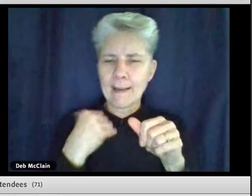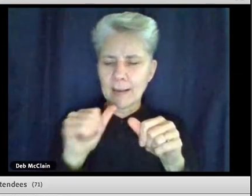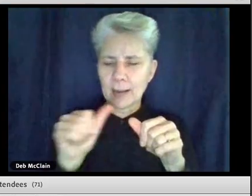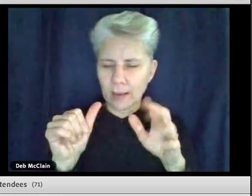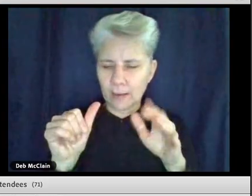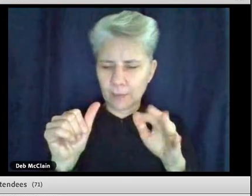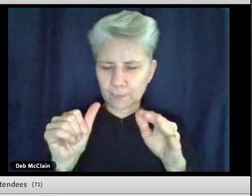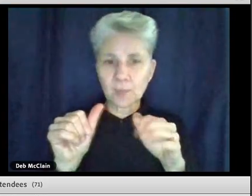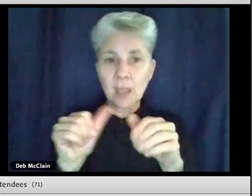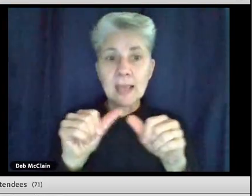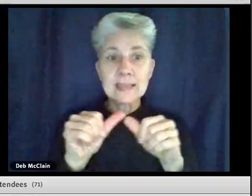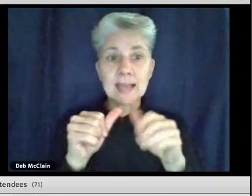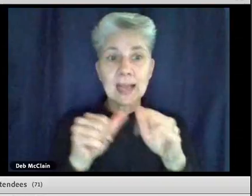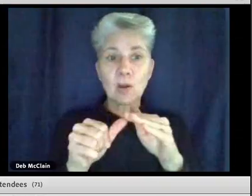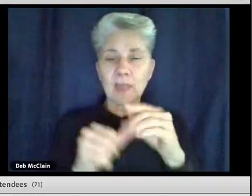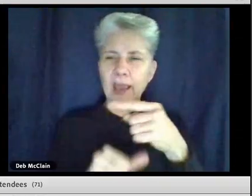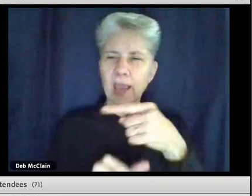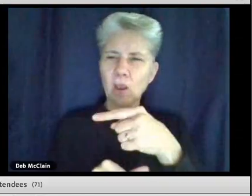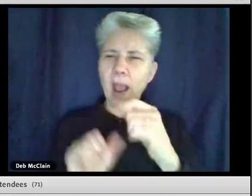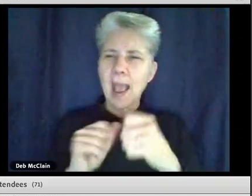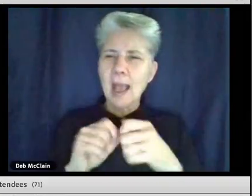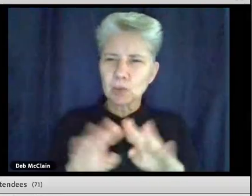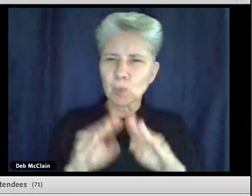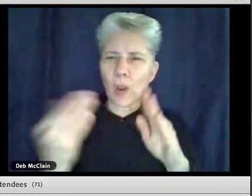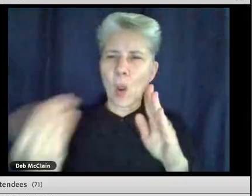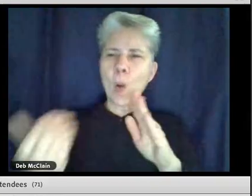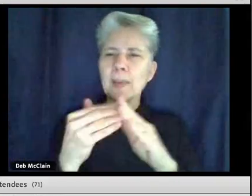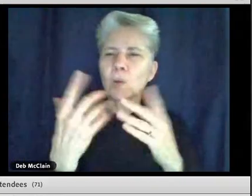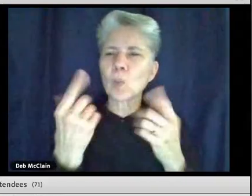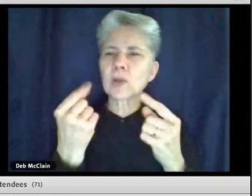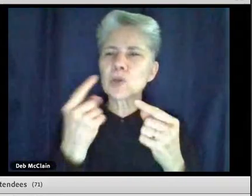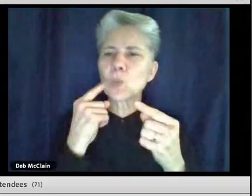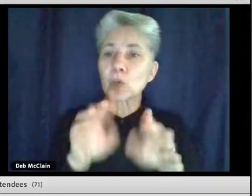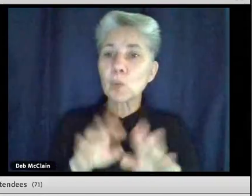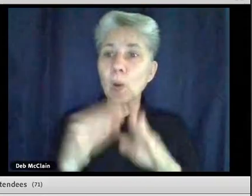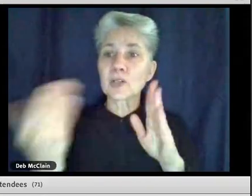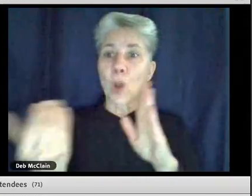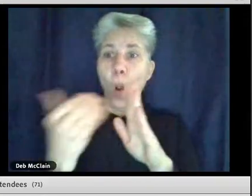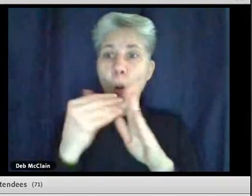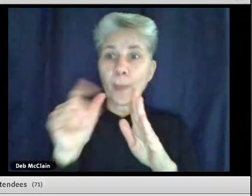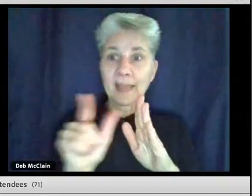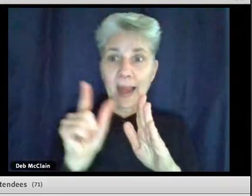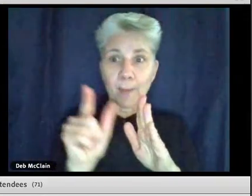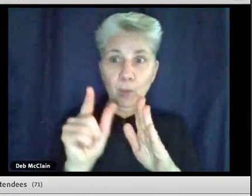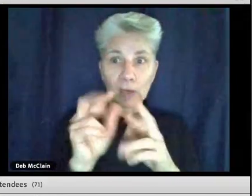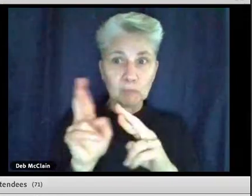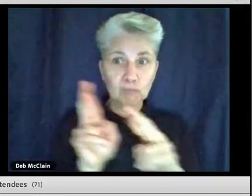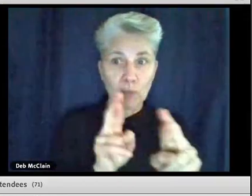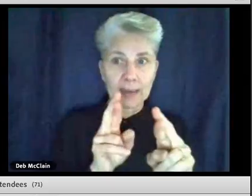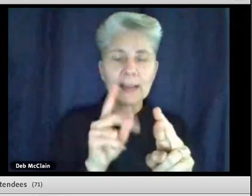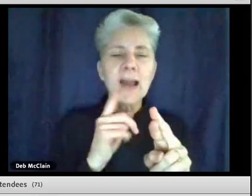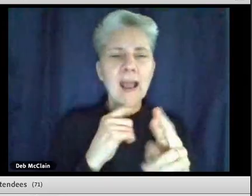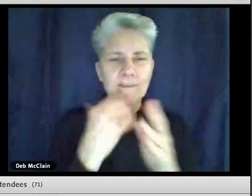They had a site under theirs about how to reopen. What do you have to do when you want to reopen your library?